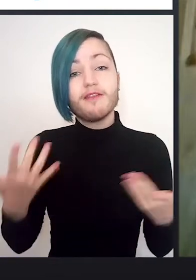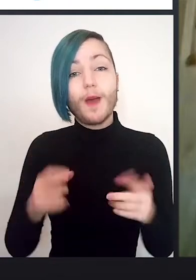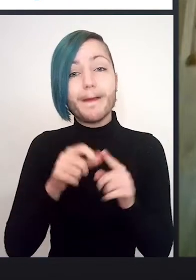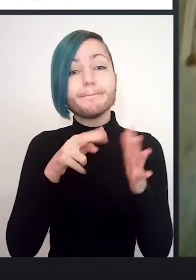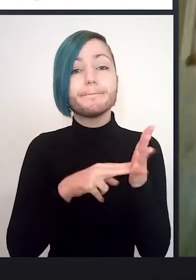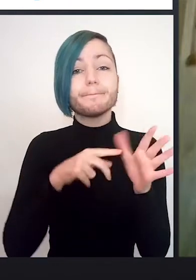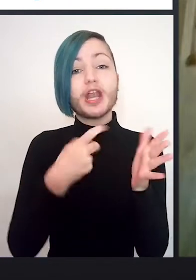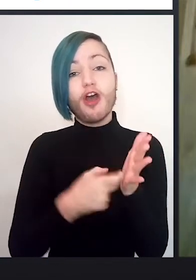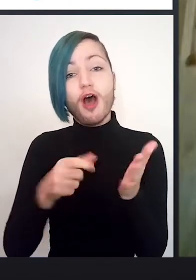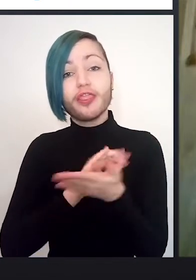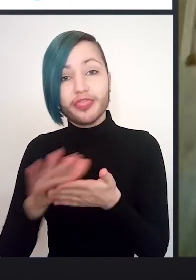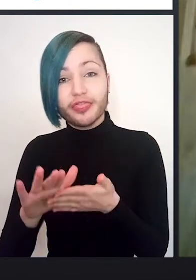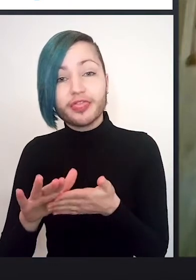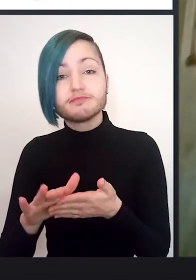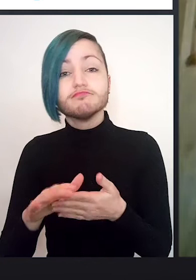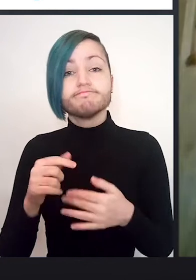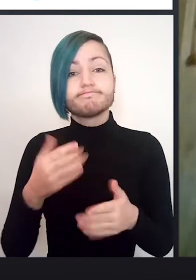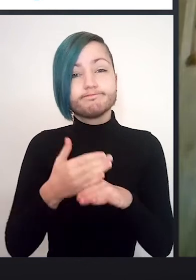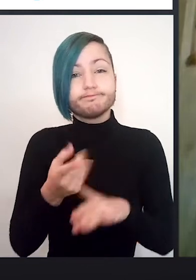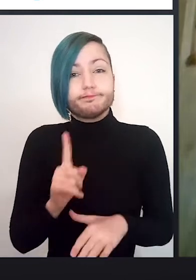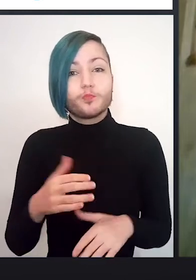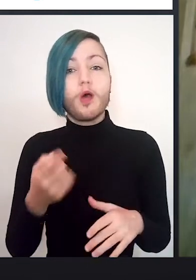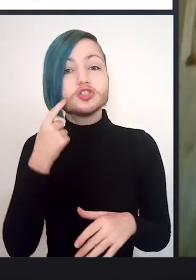software developer for a Cardiff based technology company.